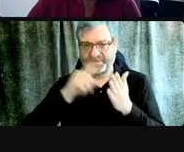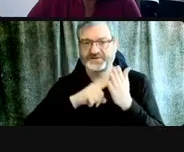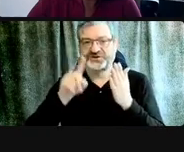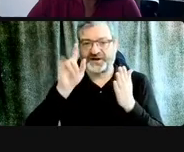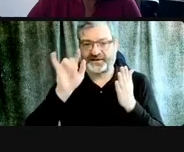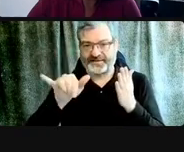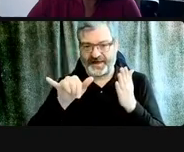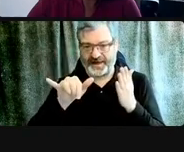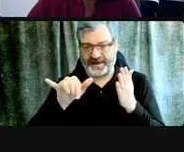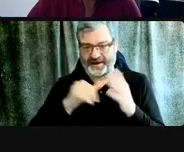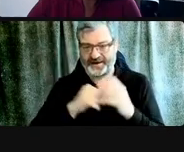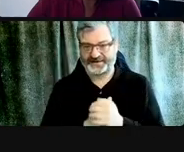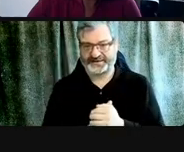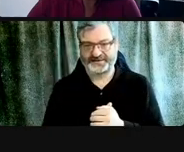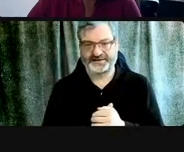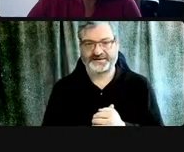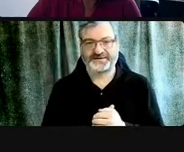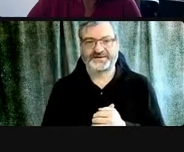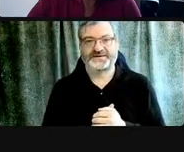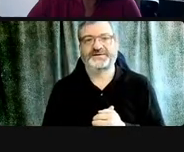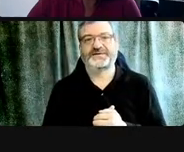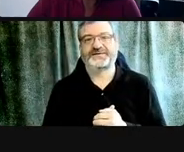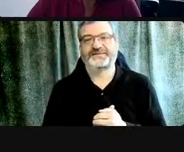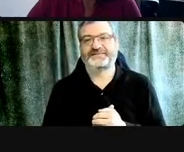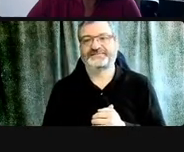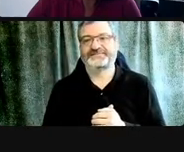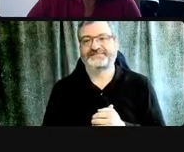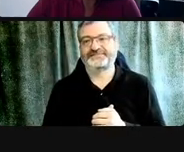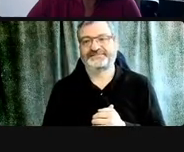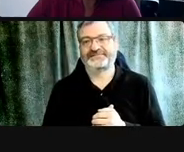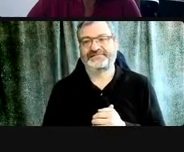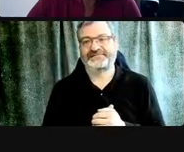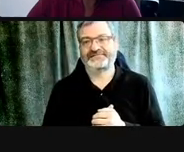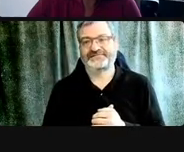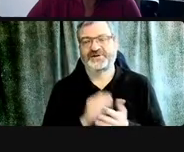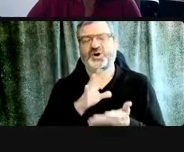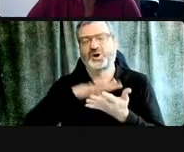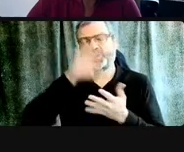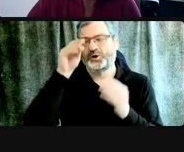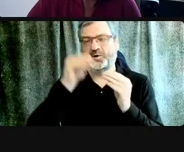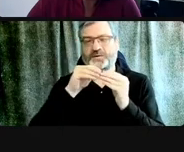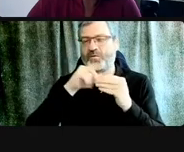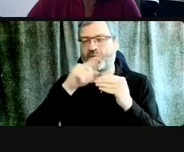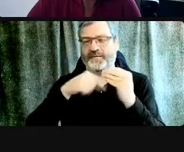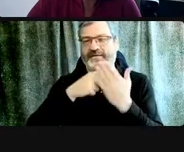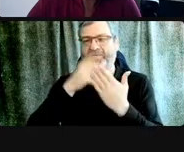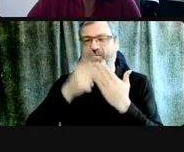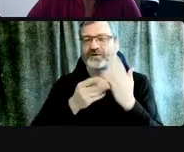for the Healing Verse Poetry Line page and learn more about the project overall. And you can follow